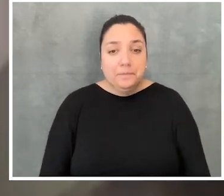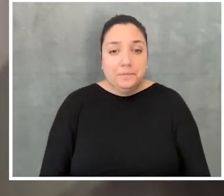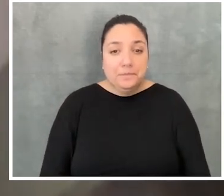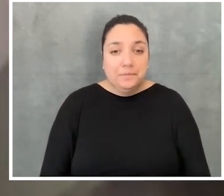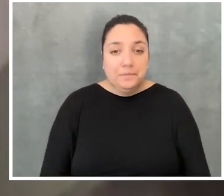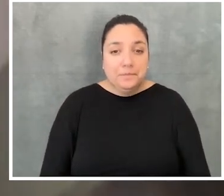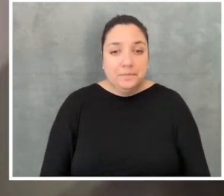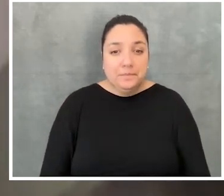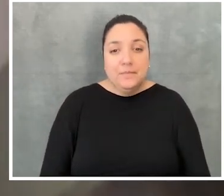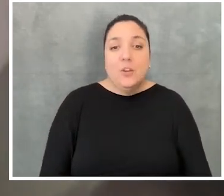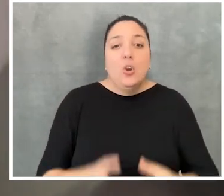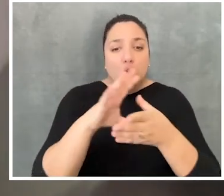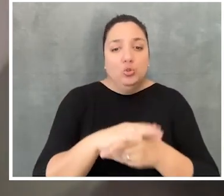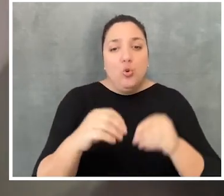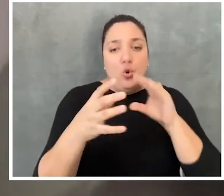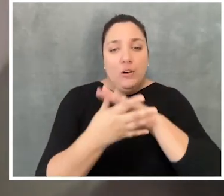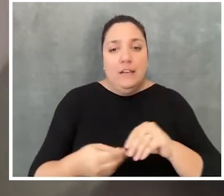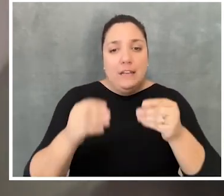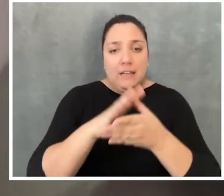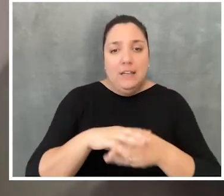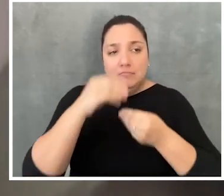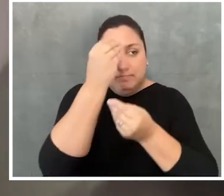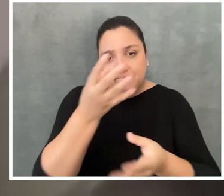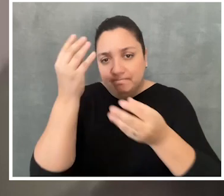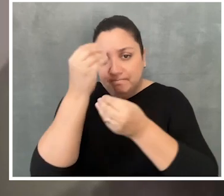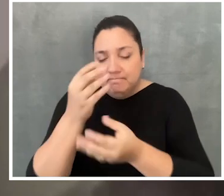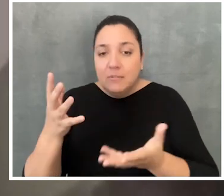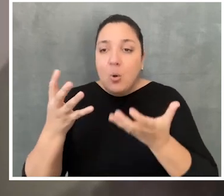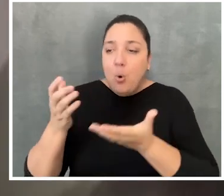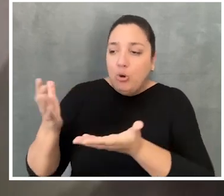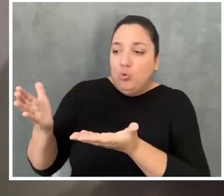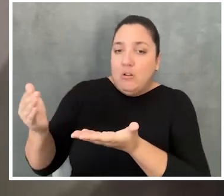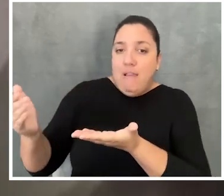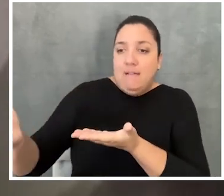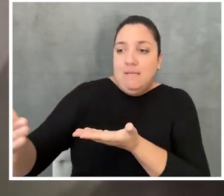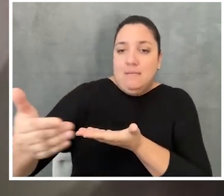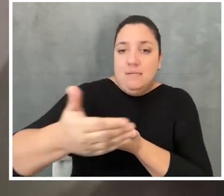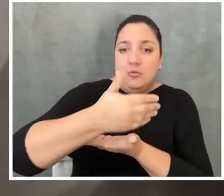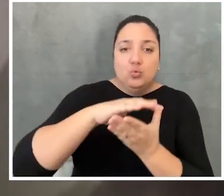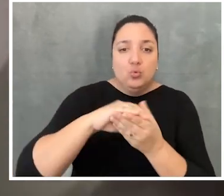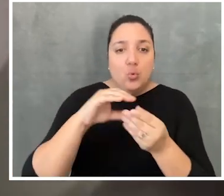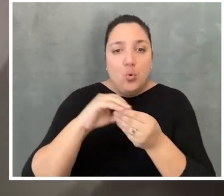It is a storytelling initiative, which is aimed at collecting stories about